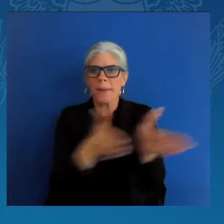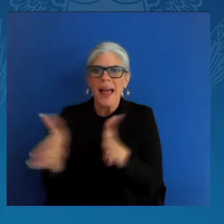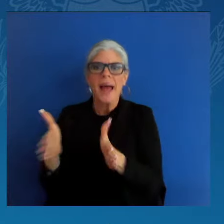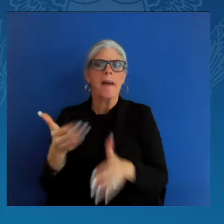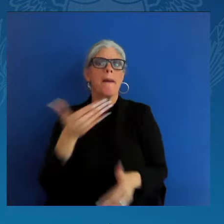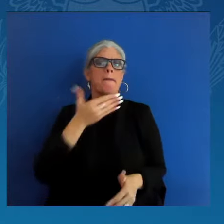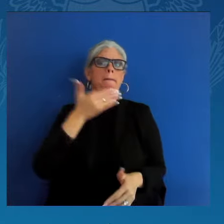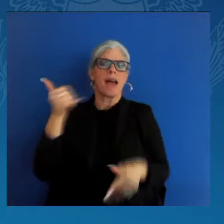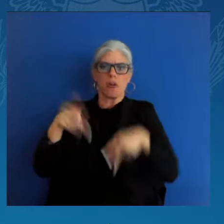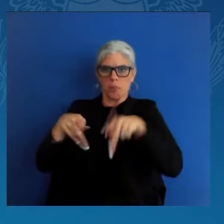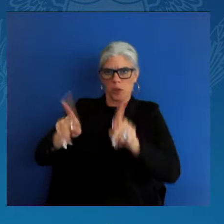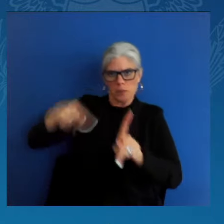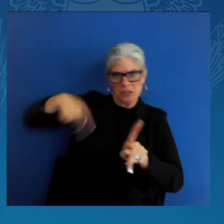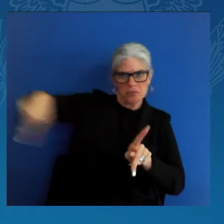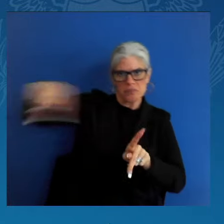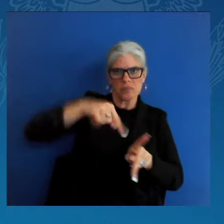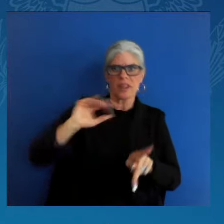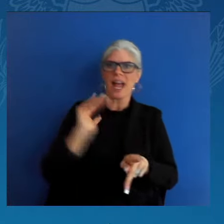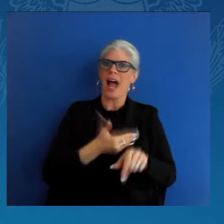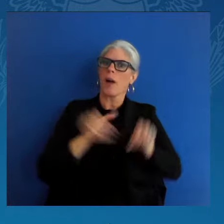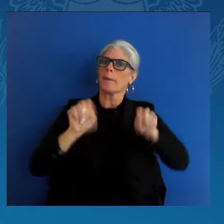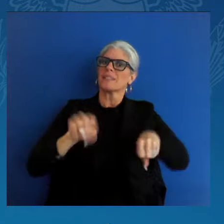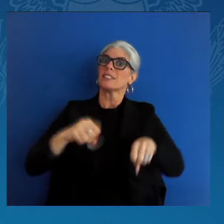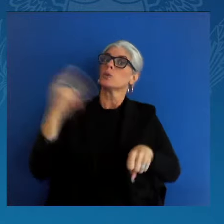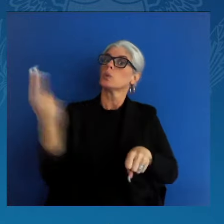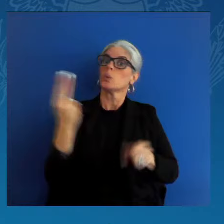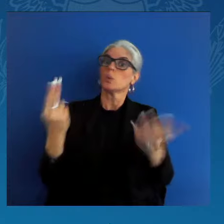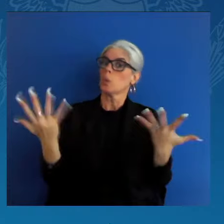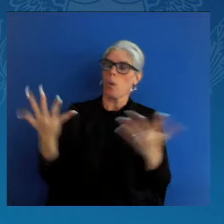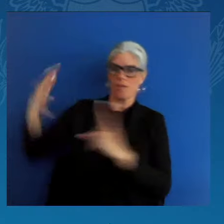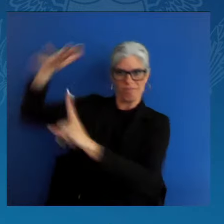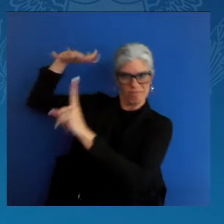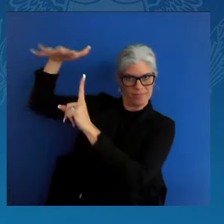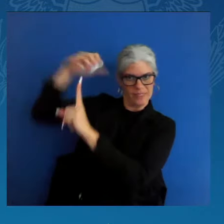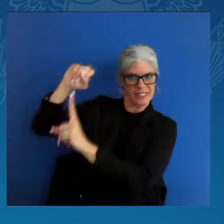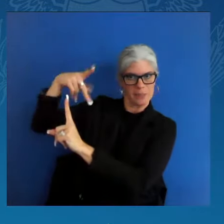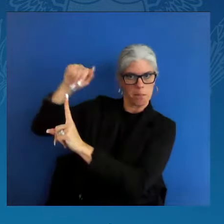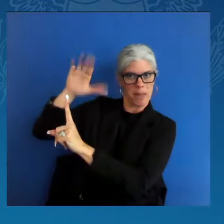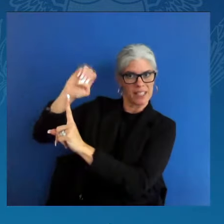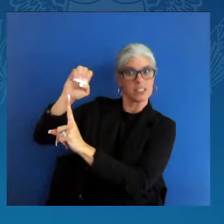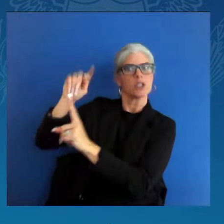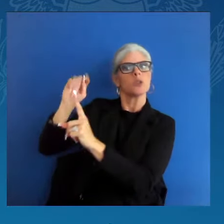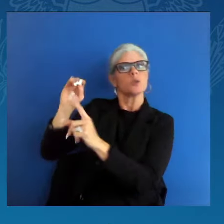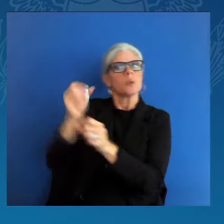building for work here on Earth. And then finally, to the DNI,